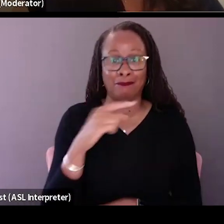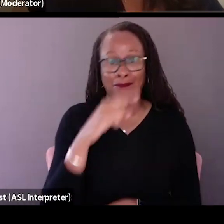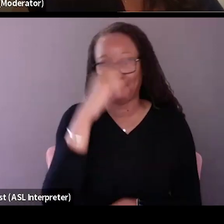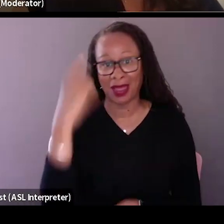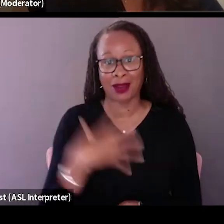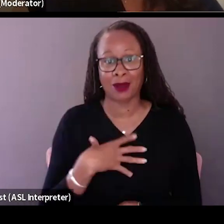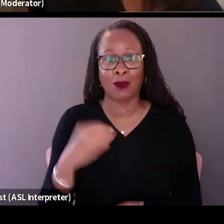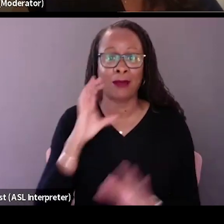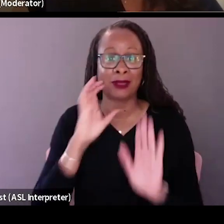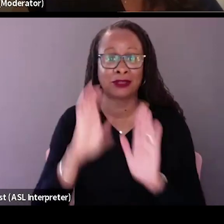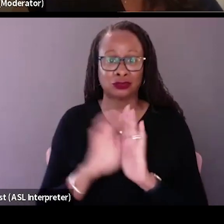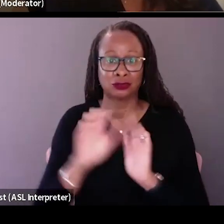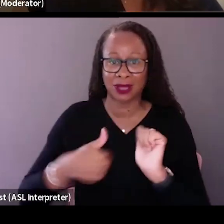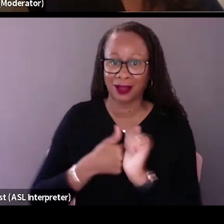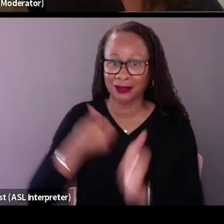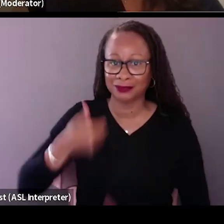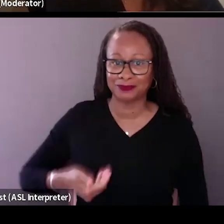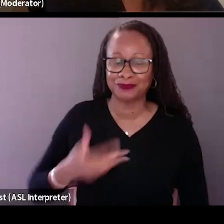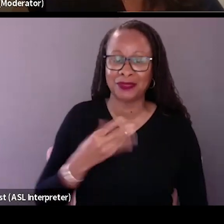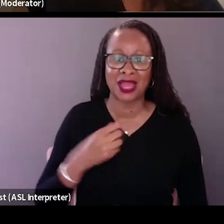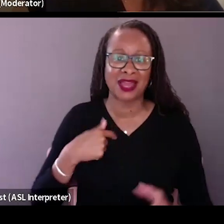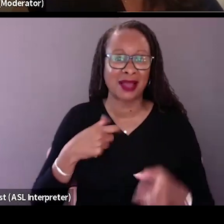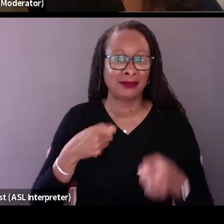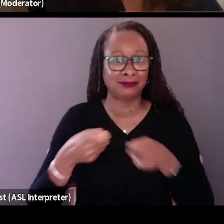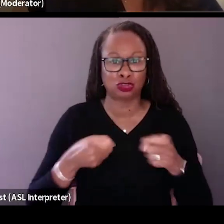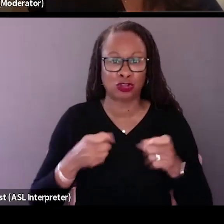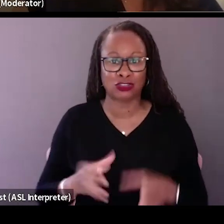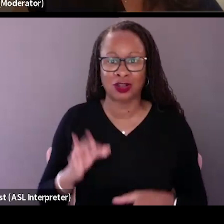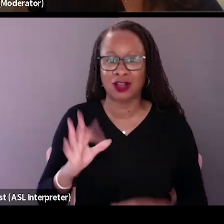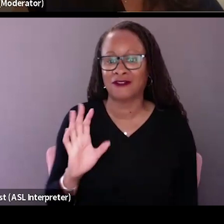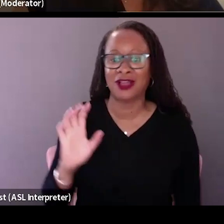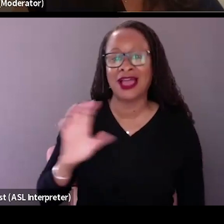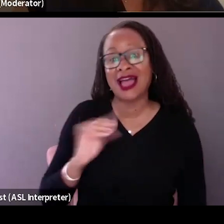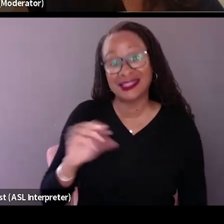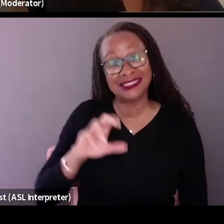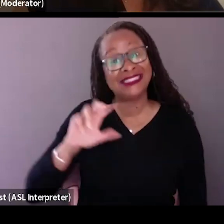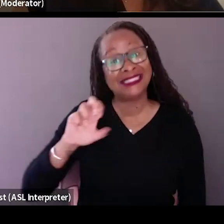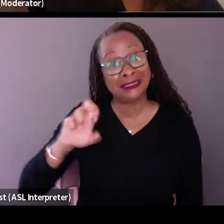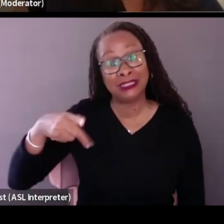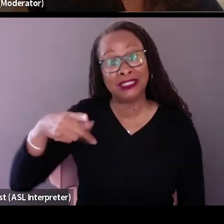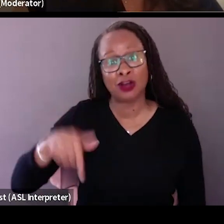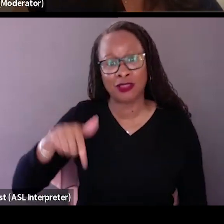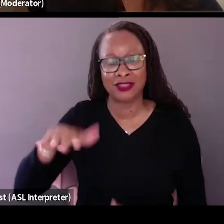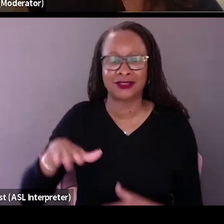and I'm the director and EP on this show. Hey, and I'm Michael Gasparro